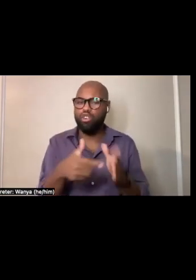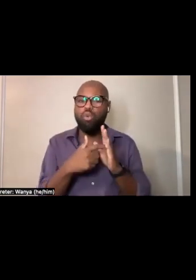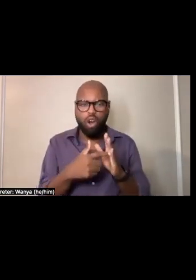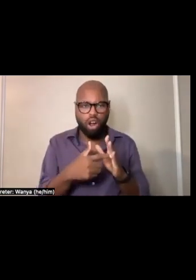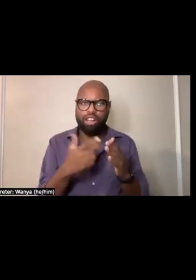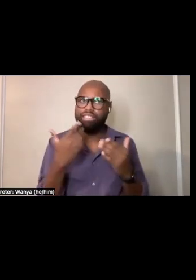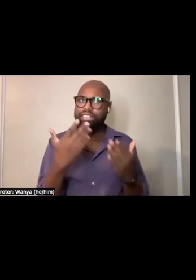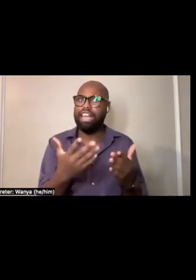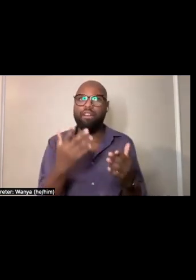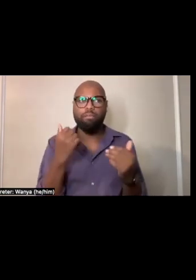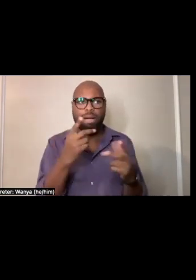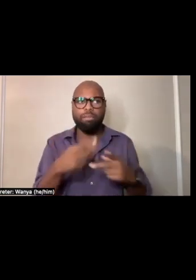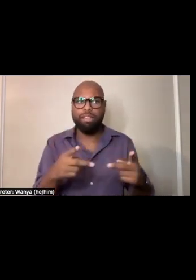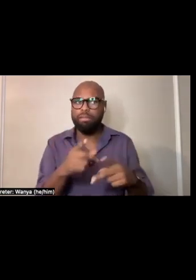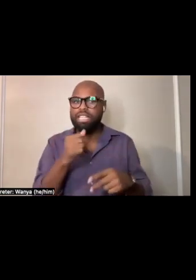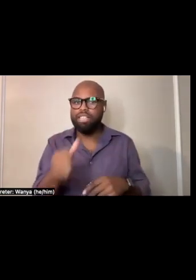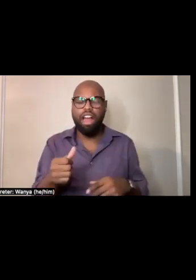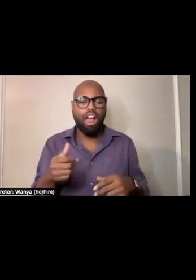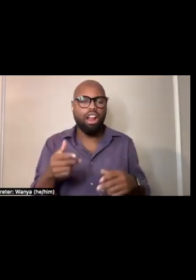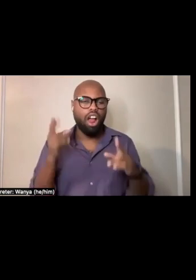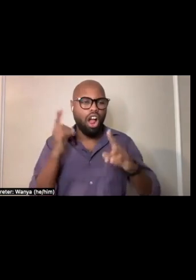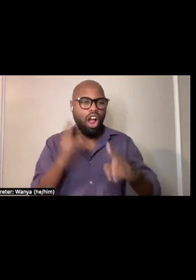Income discrimination is a huge issue, he says.